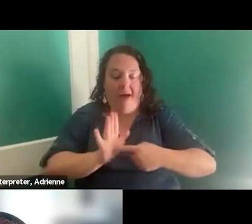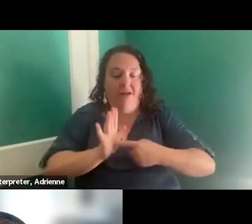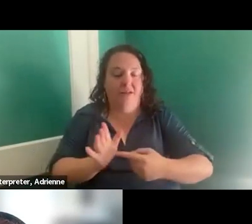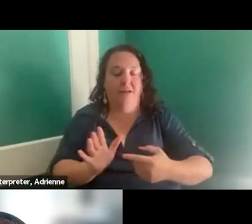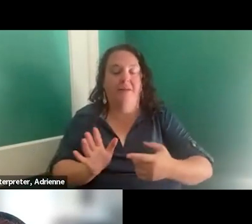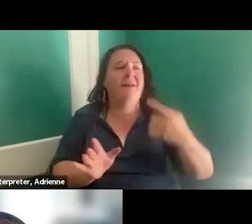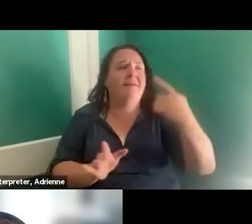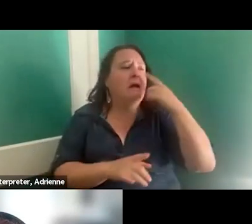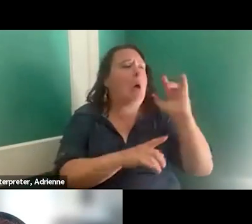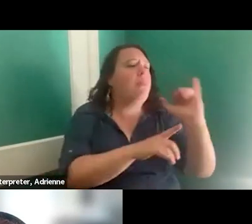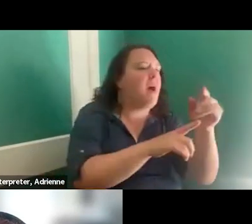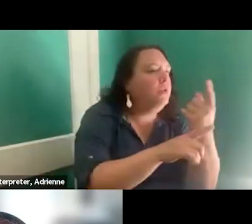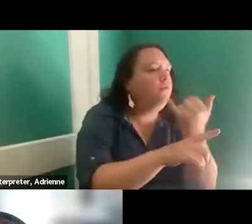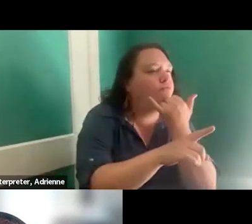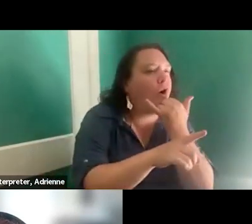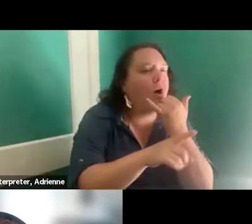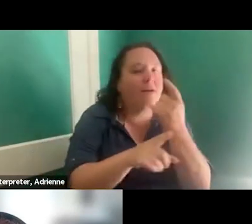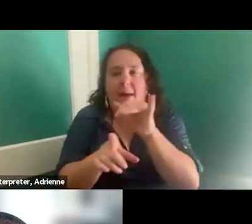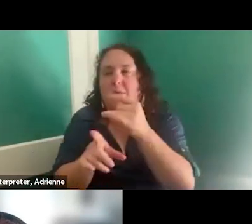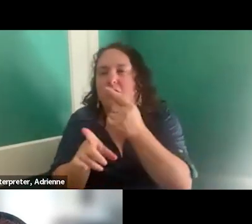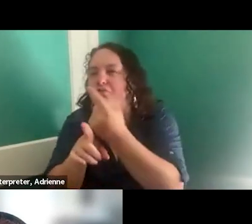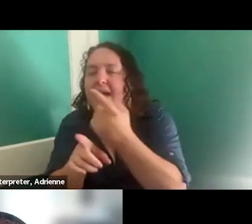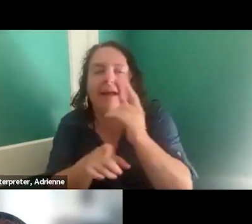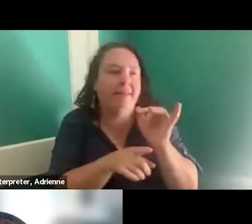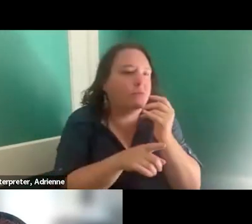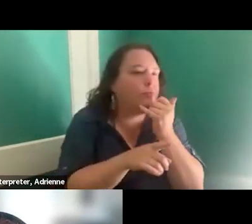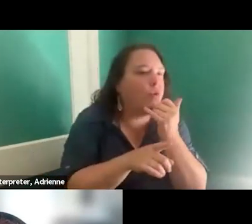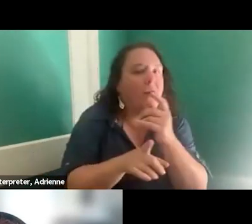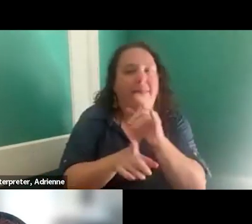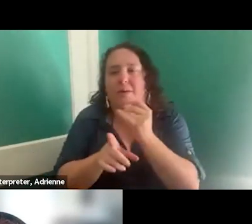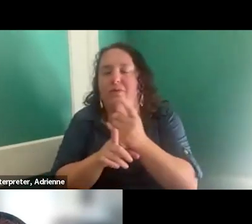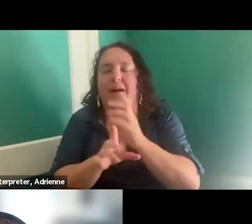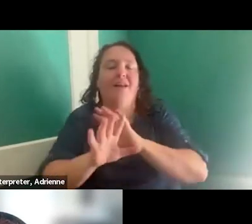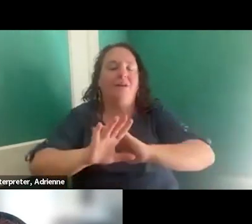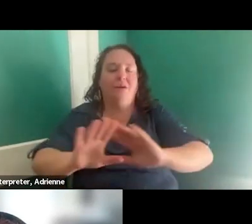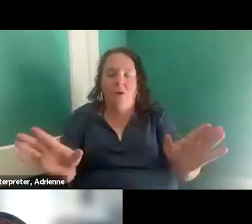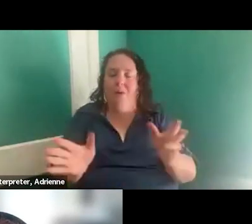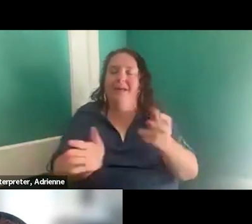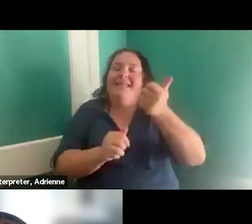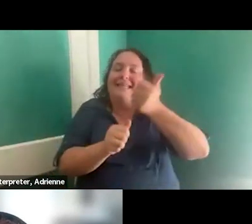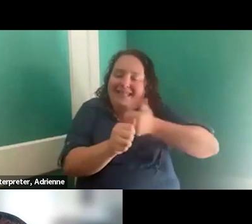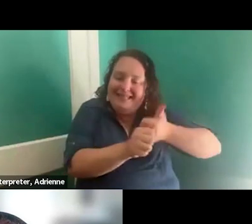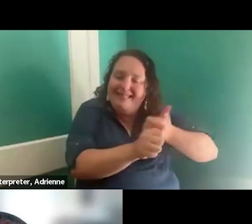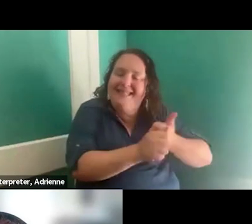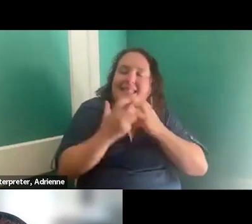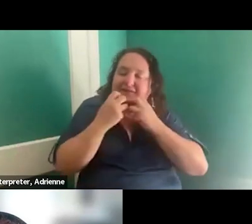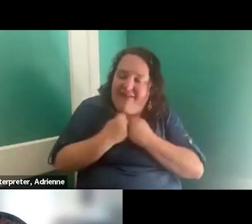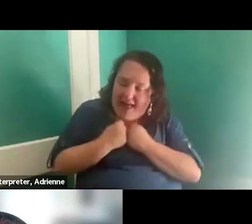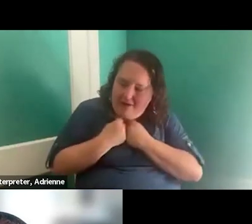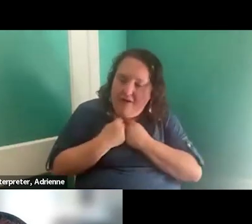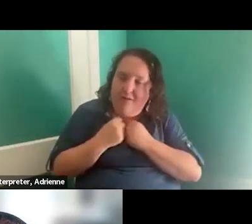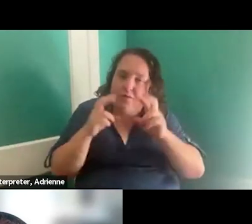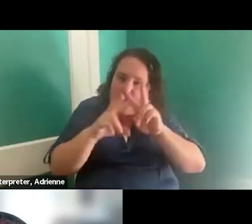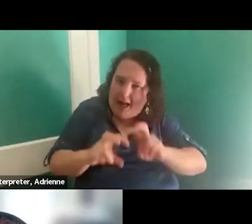Each model serves a purpose for some inquiry. Please go home thinking this is more complicated